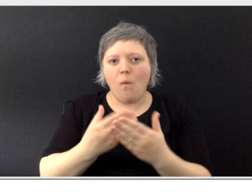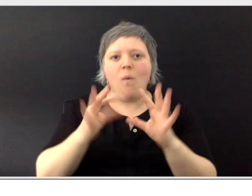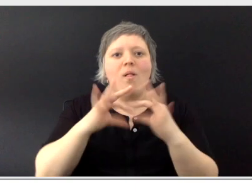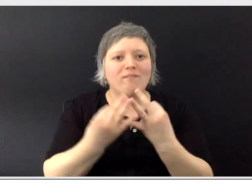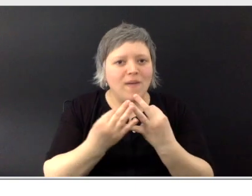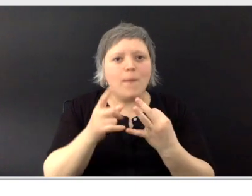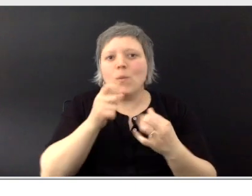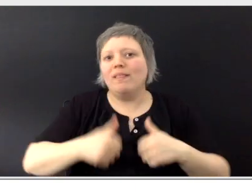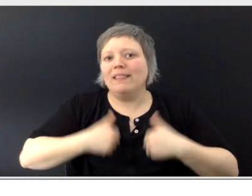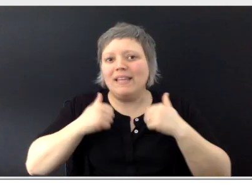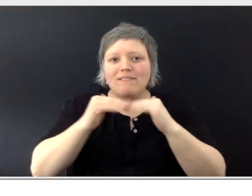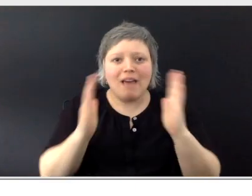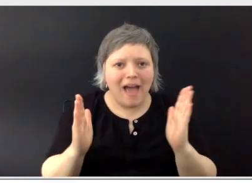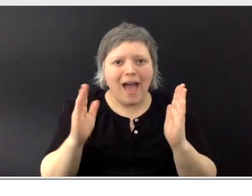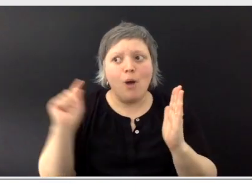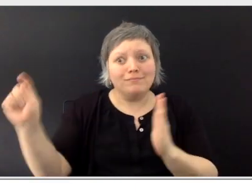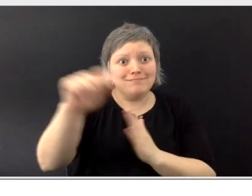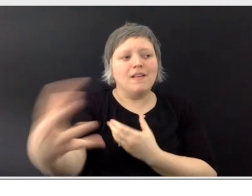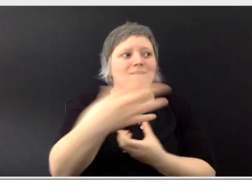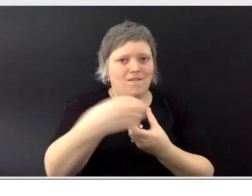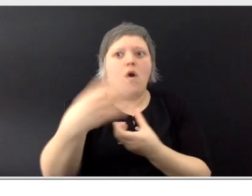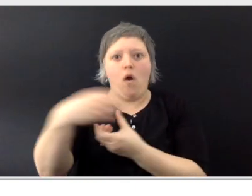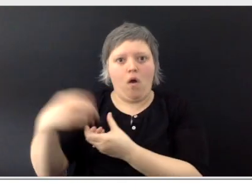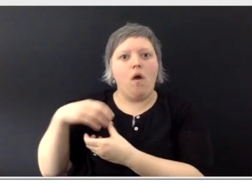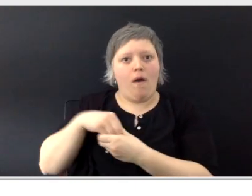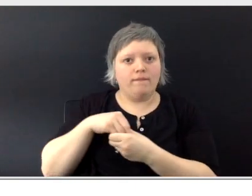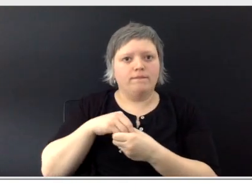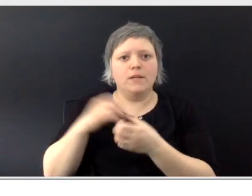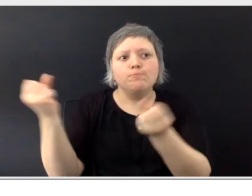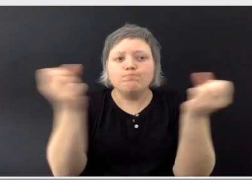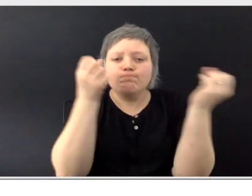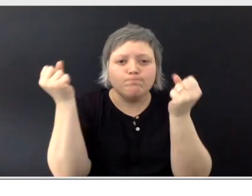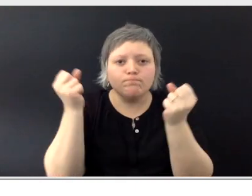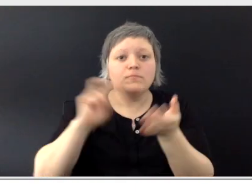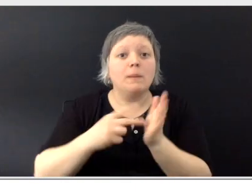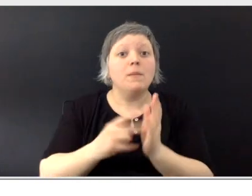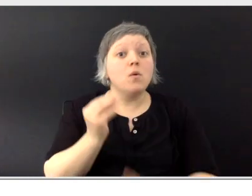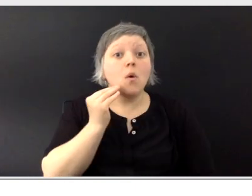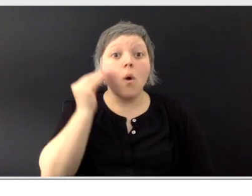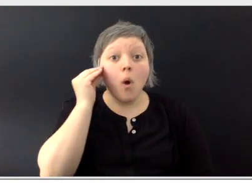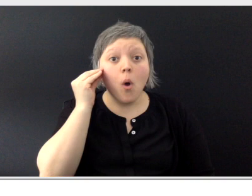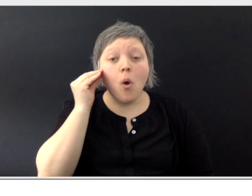signing as much as possible, um, and that means when you're having conversations at home, signing